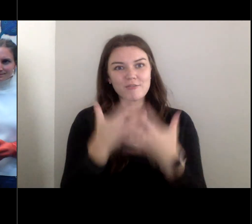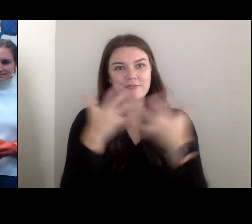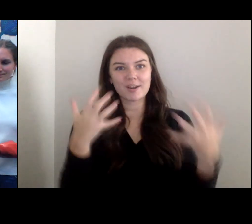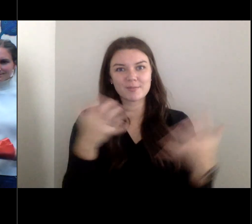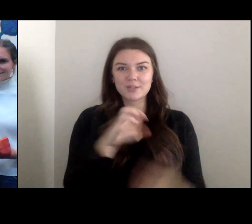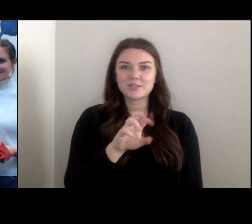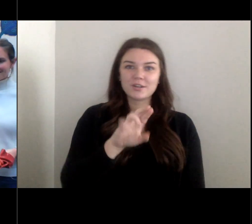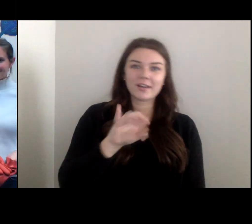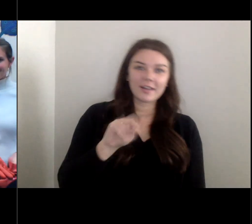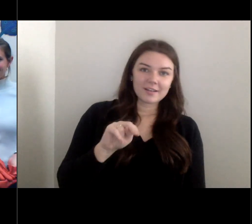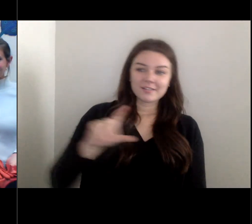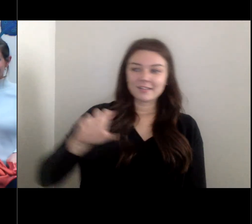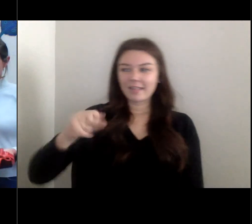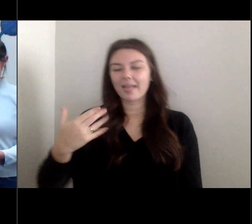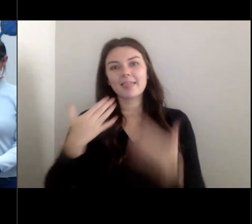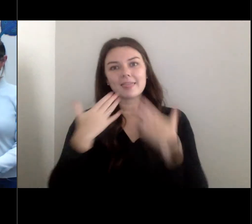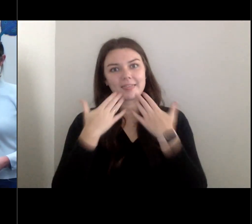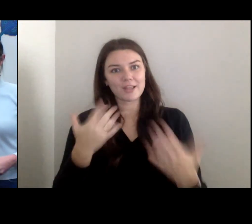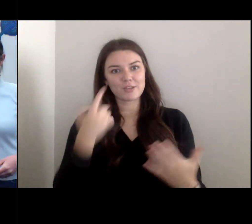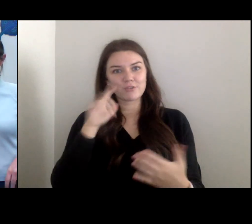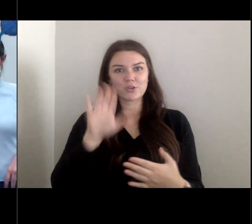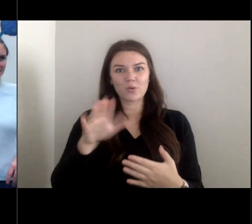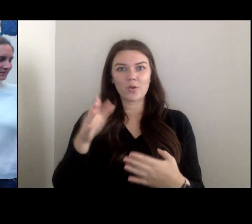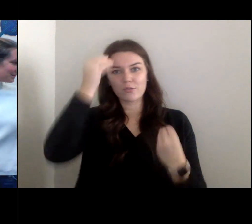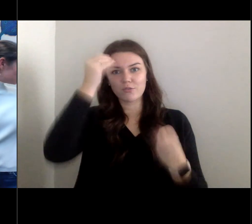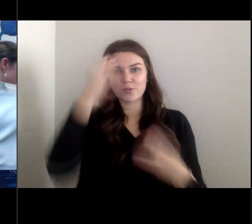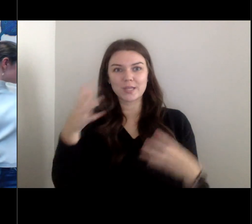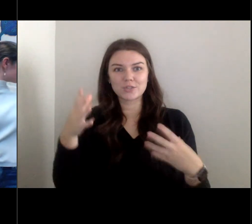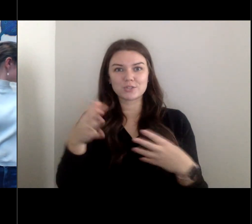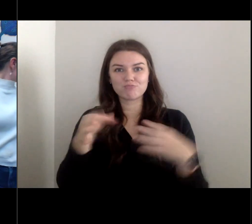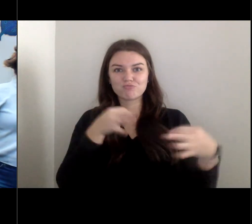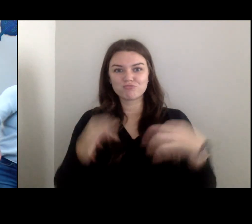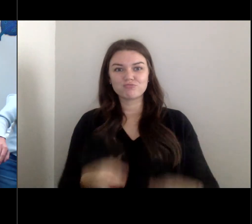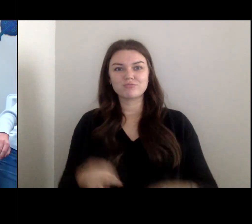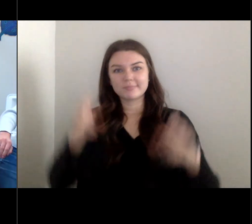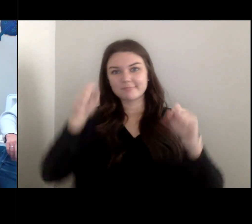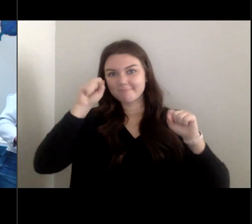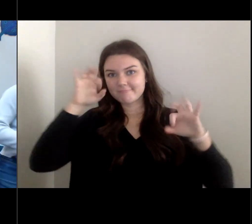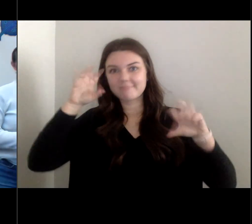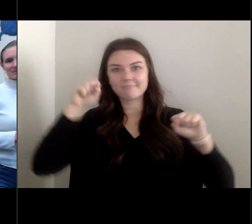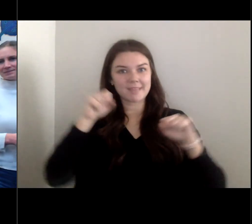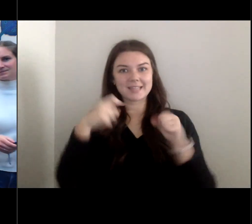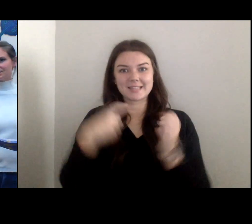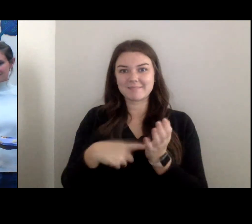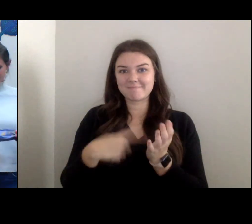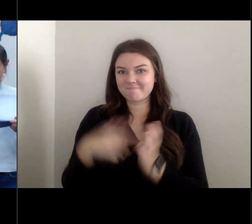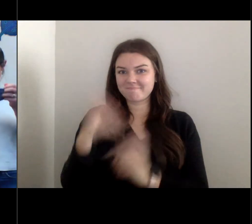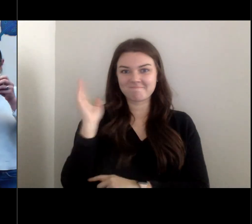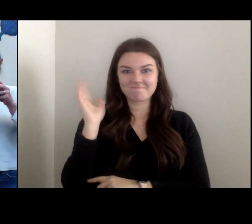for the information that you've shared with us, that was an amazing talk. And I think we all learned a lot